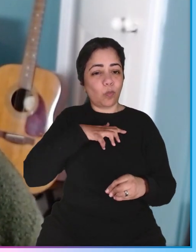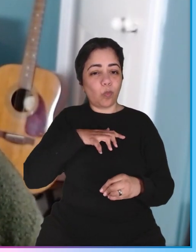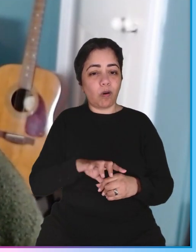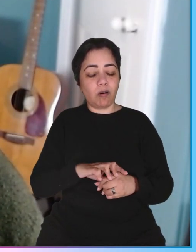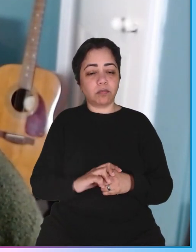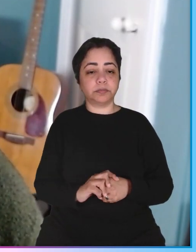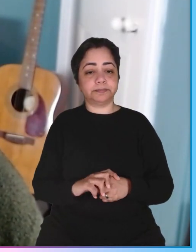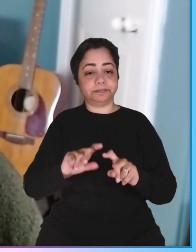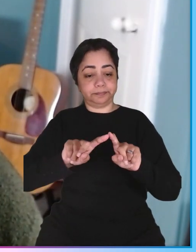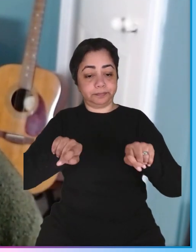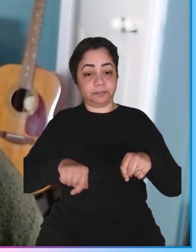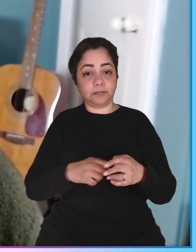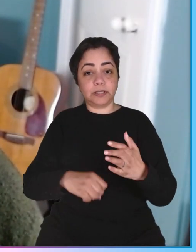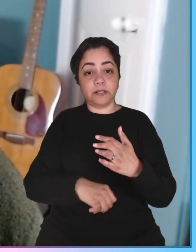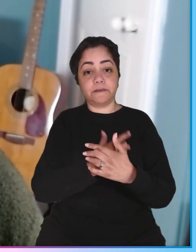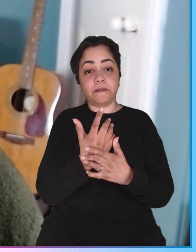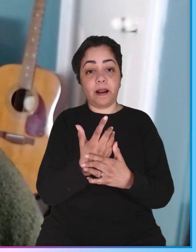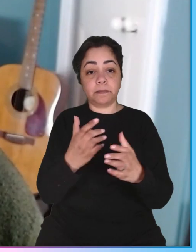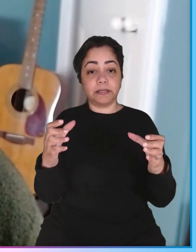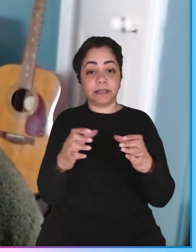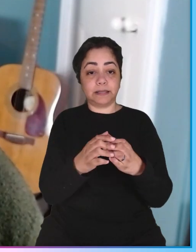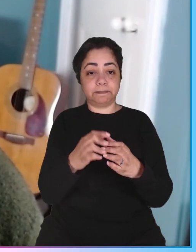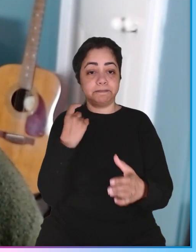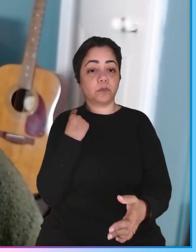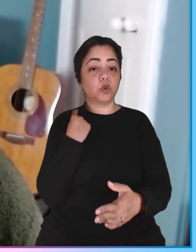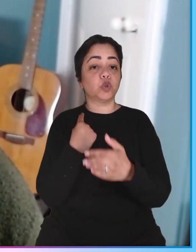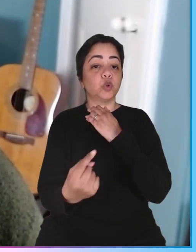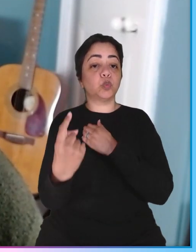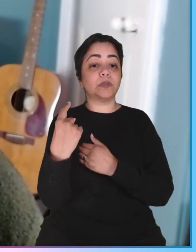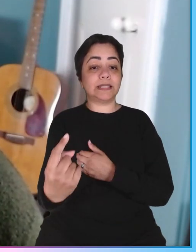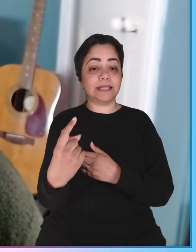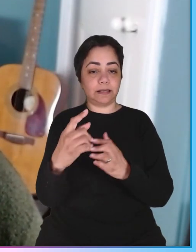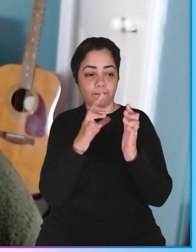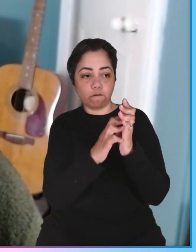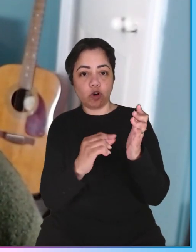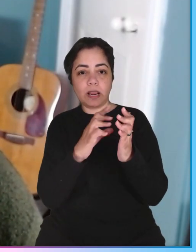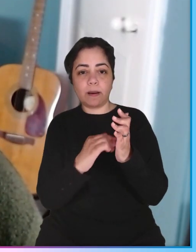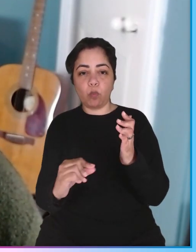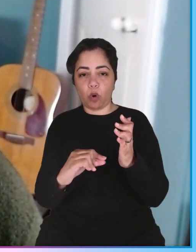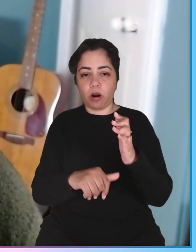which can help us to identify and reduce accessibility barriers as we go through development.